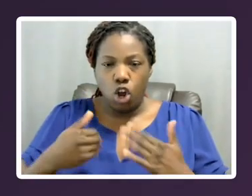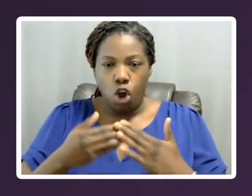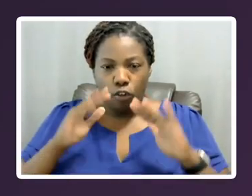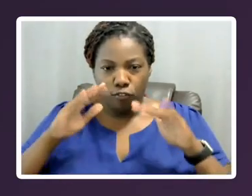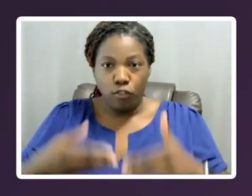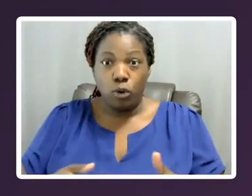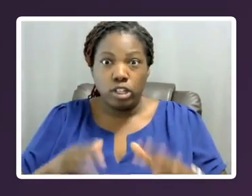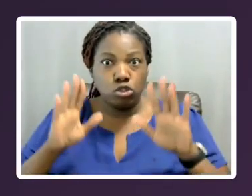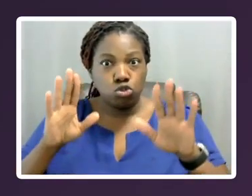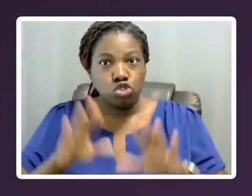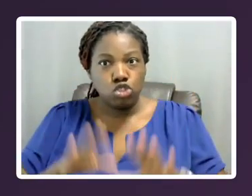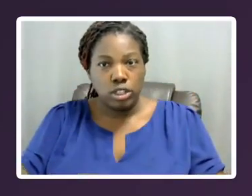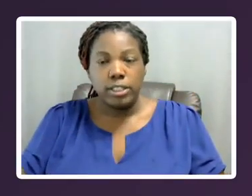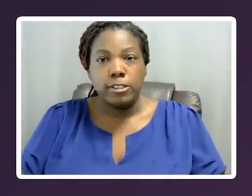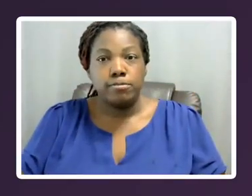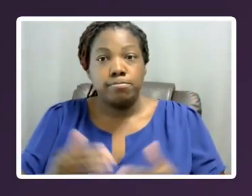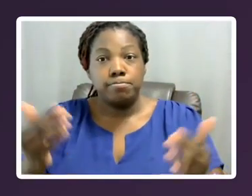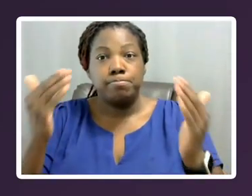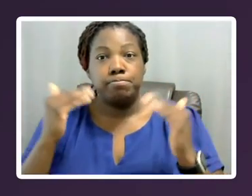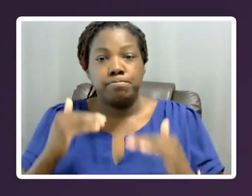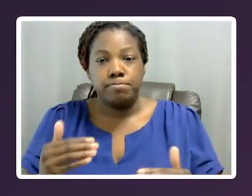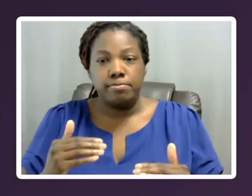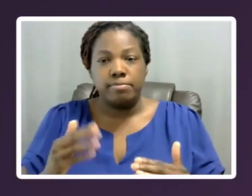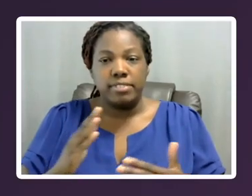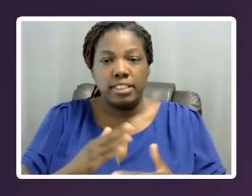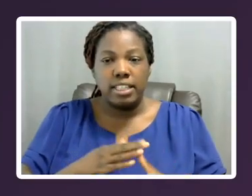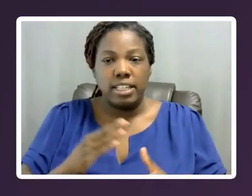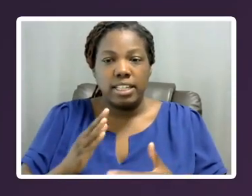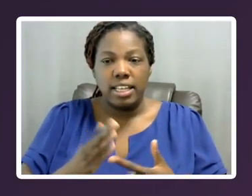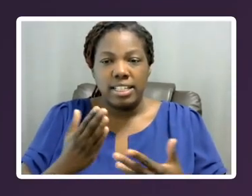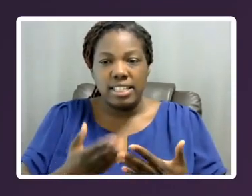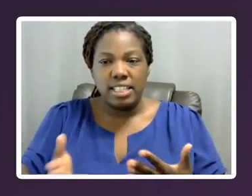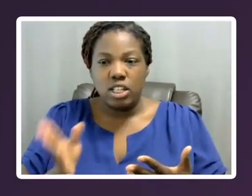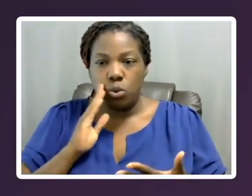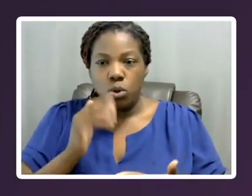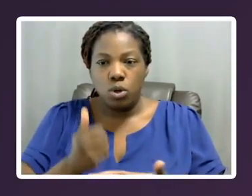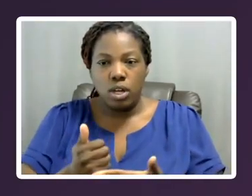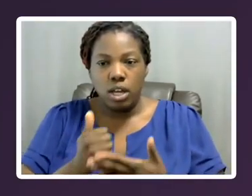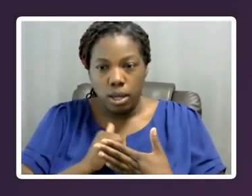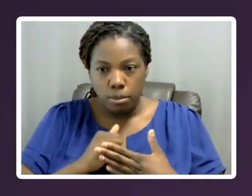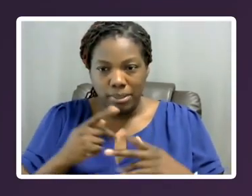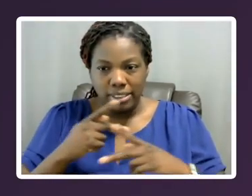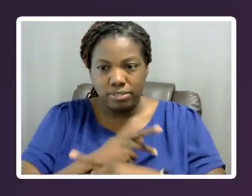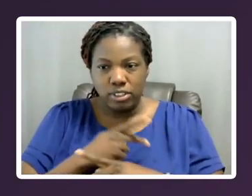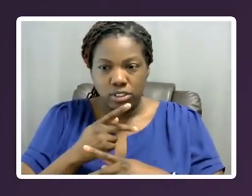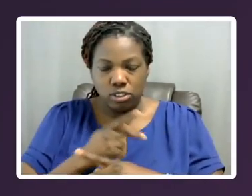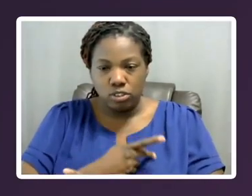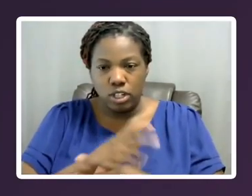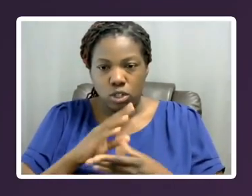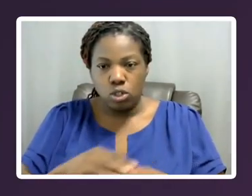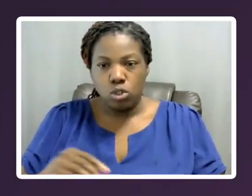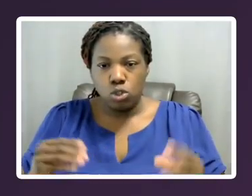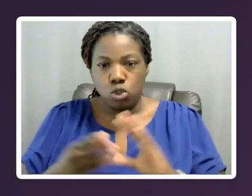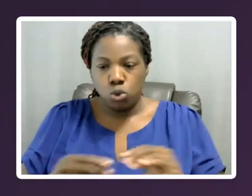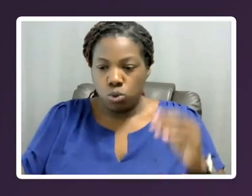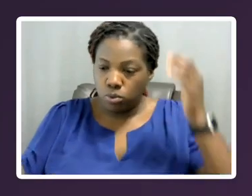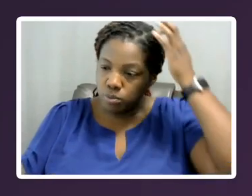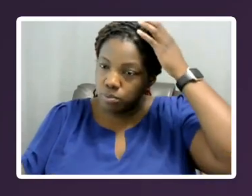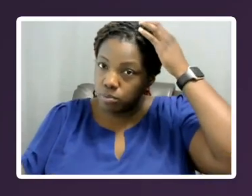Well let's move on to the next element that will help us figure out the story here. And that is